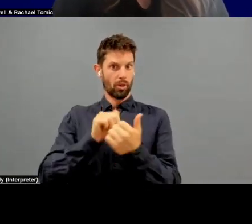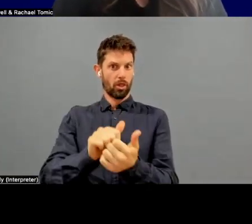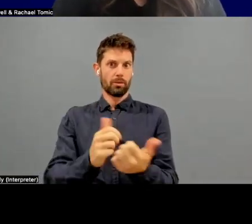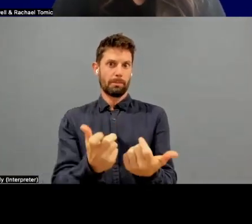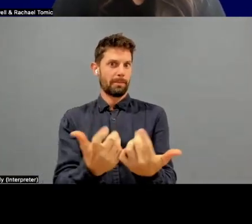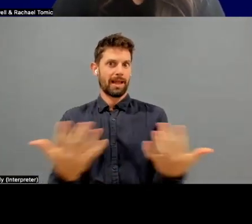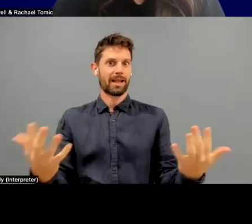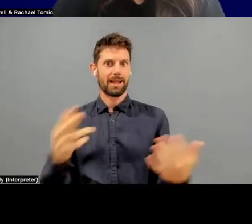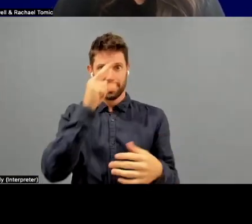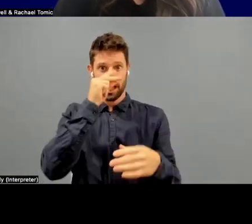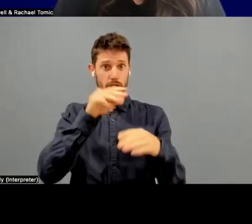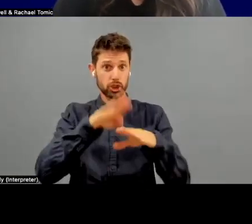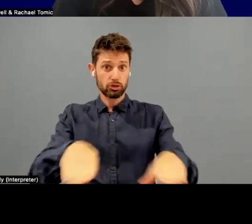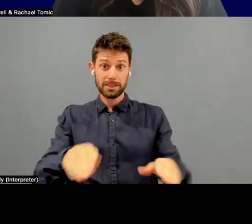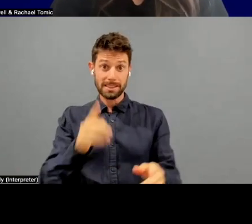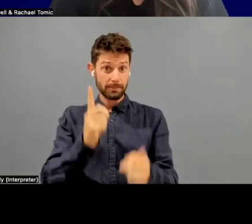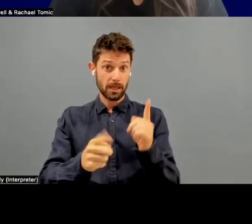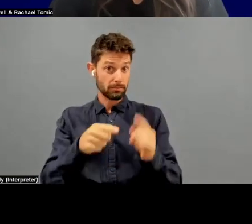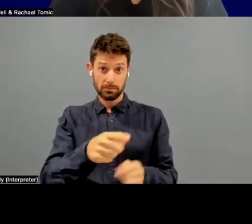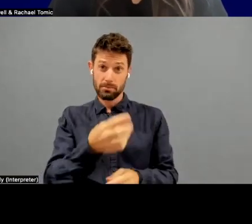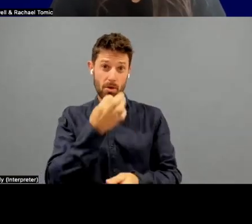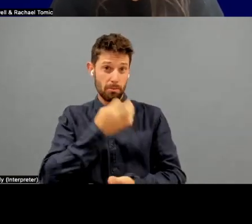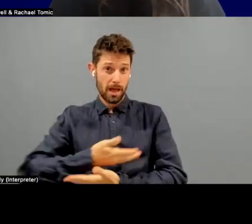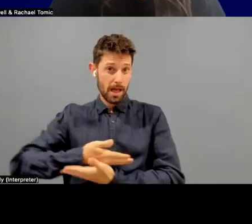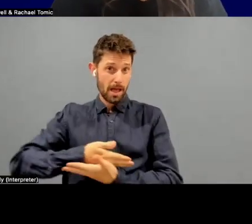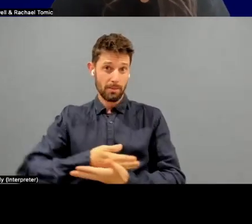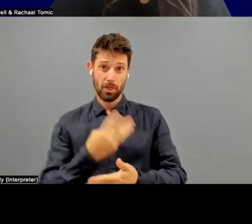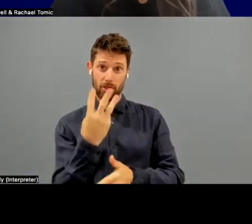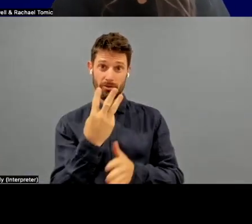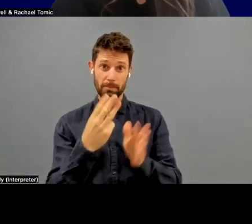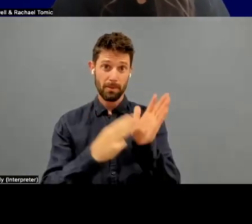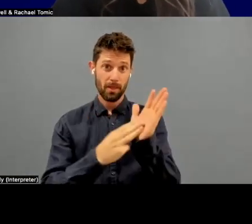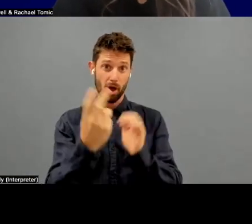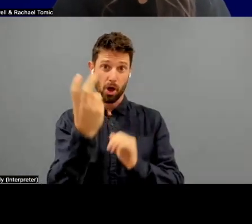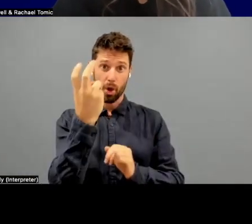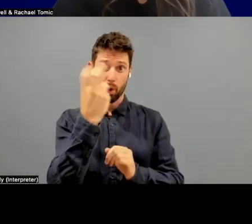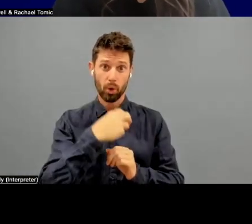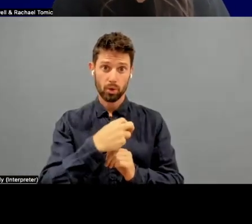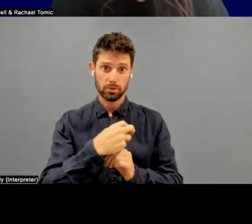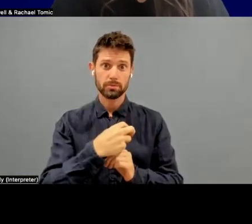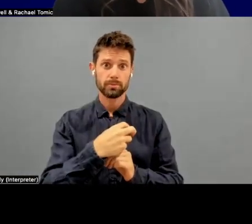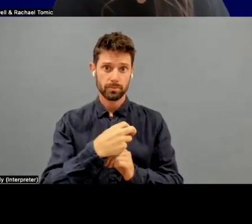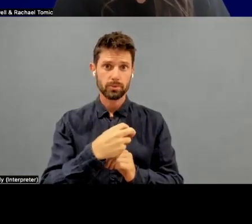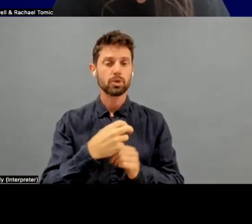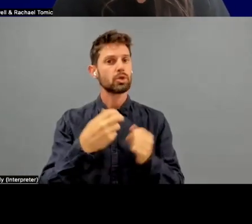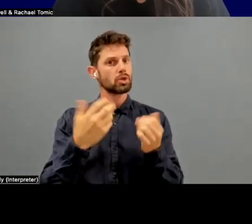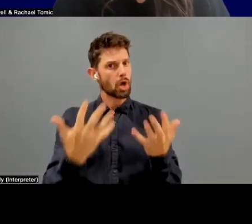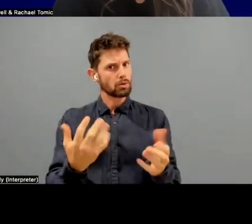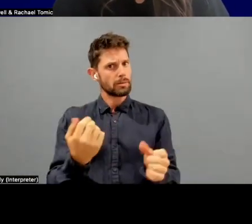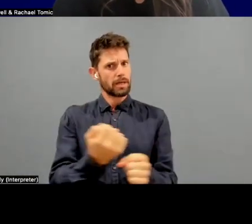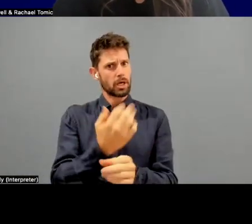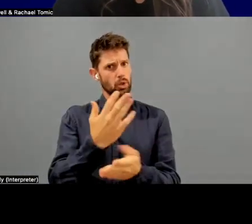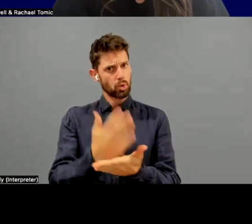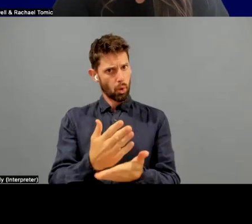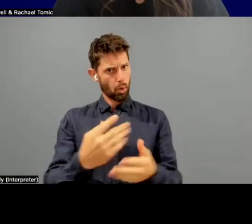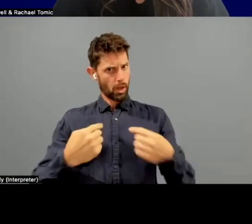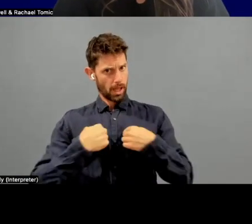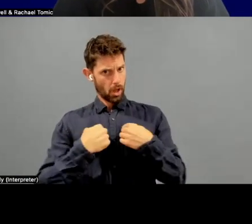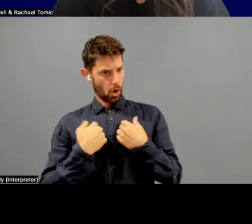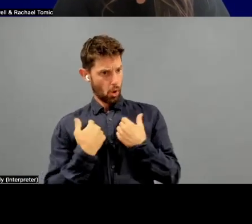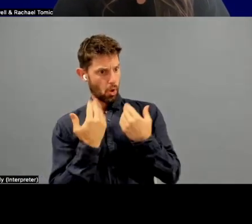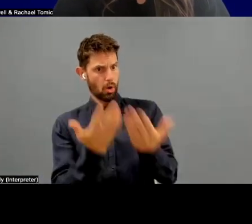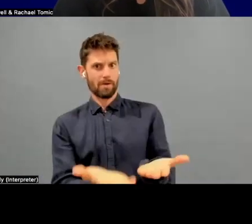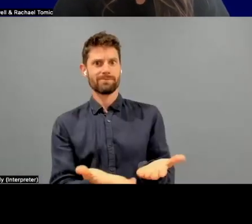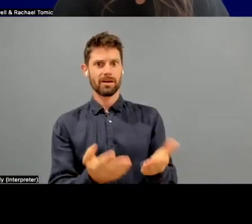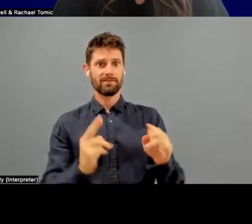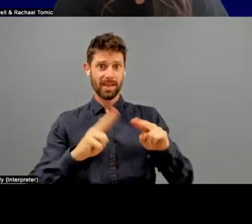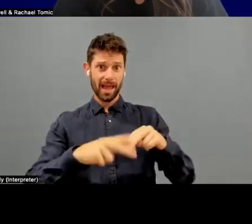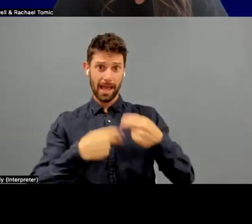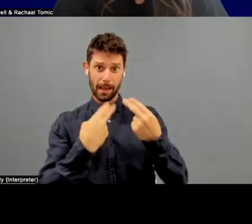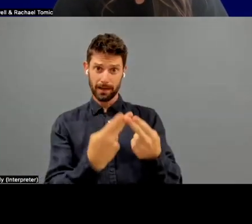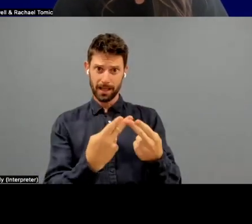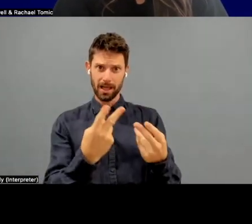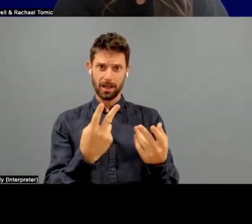three months old, and to ensure we are offering the families with the best support we can,